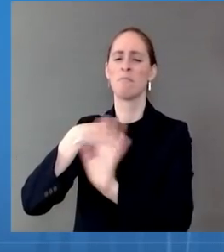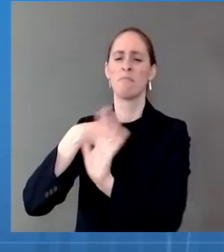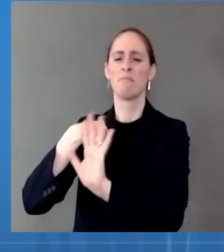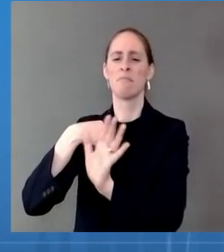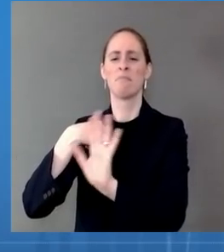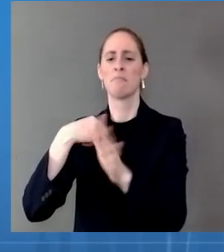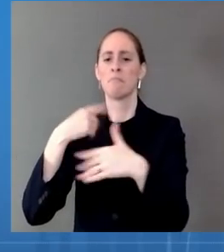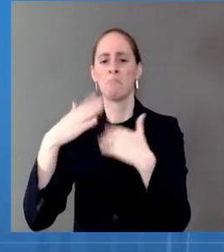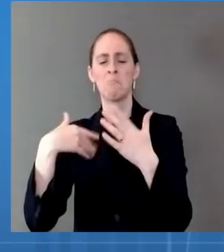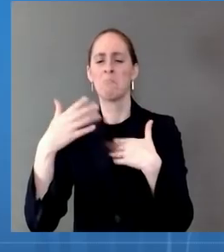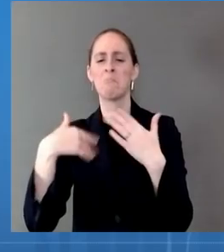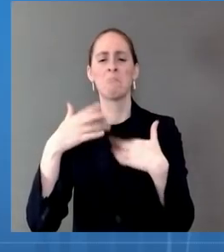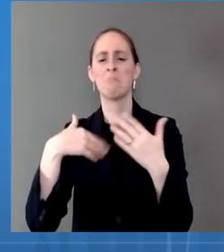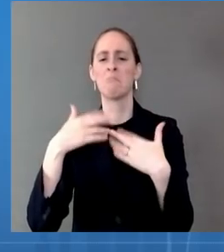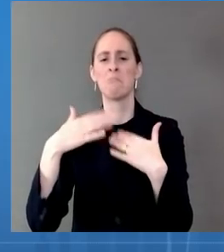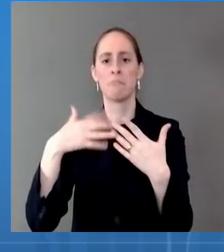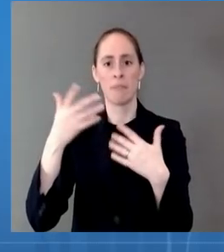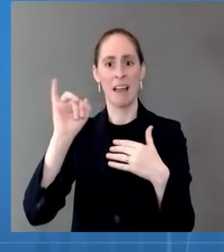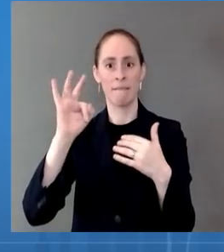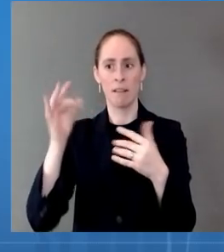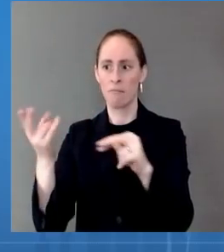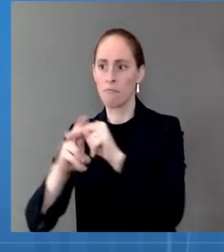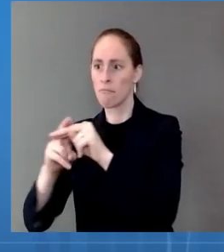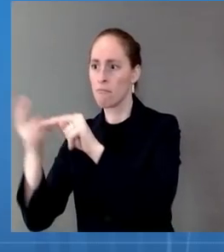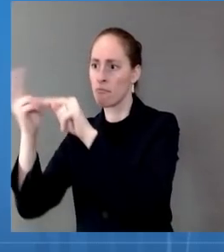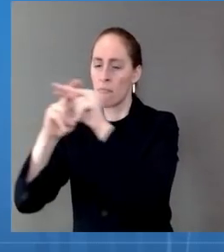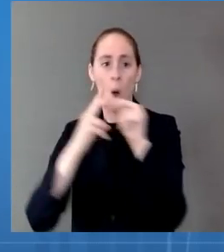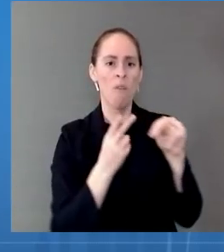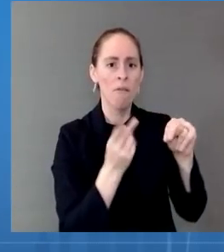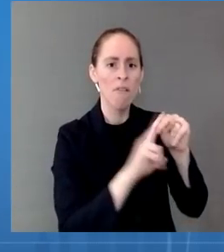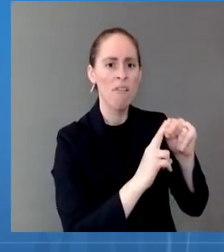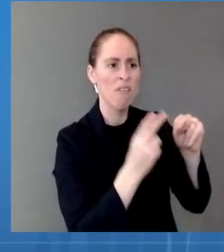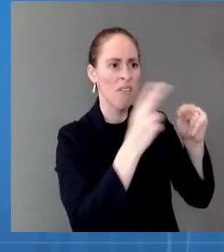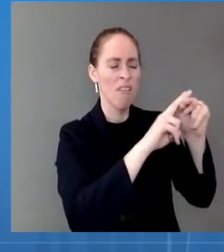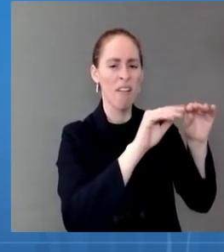We figure, and I don't want to make any promises literally within the next few days to a week.